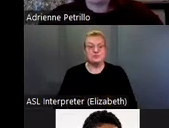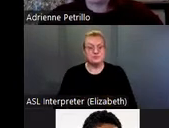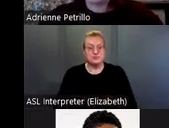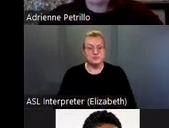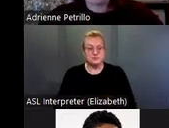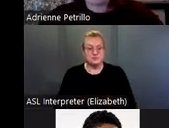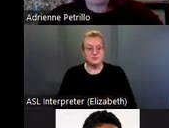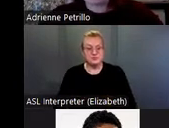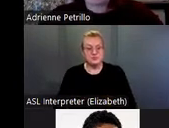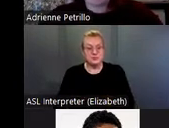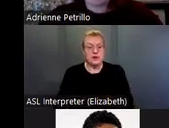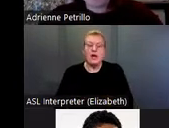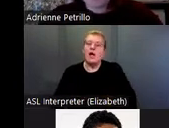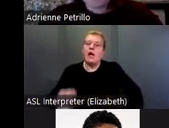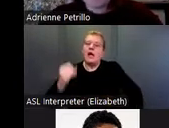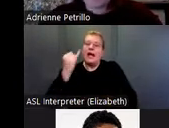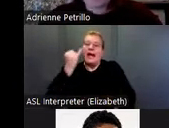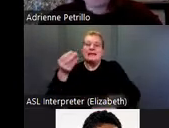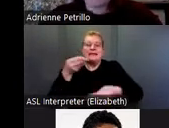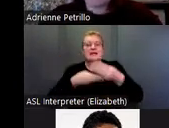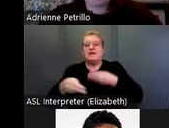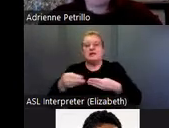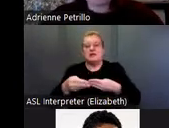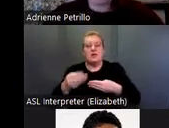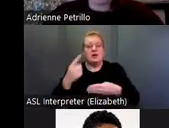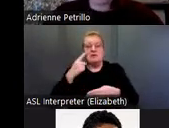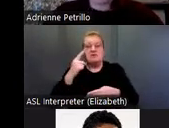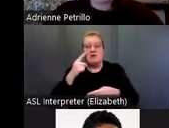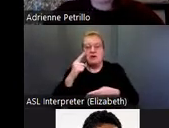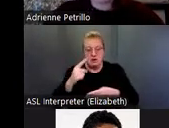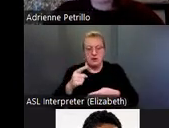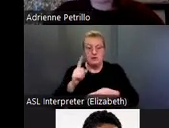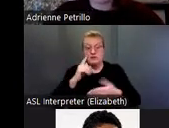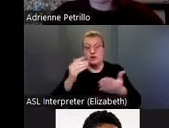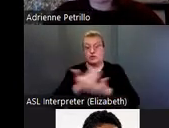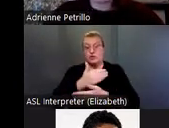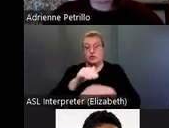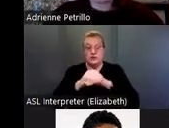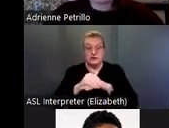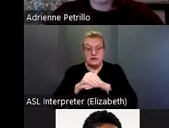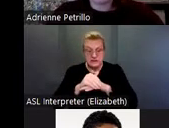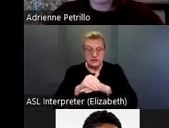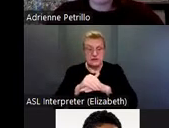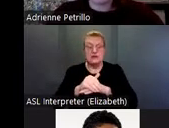The Idea Swap is an opportunity for New England presenting organizations and touring artists